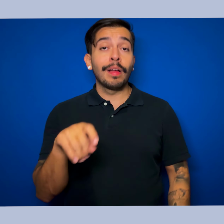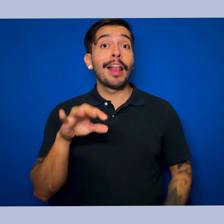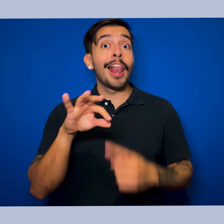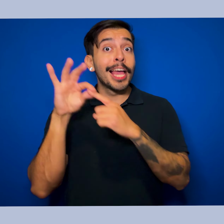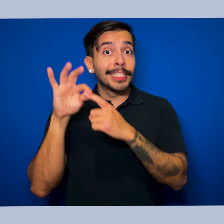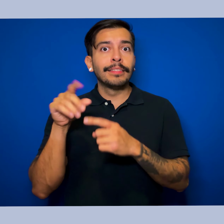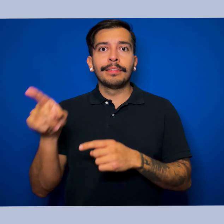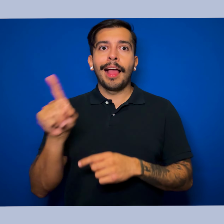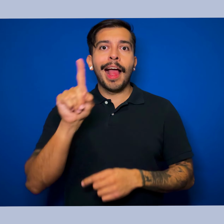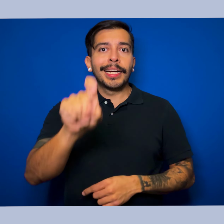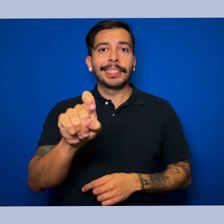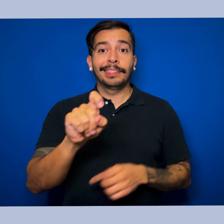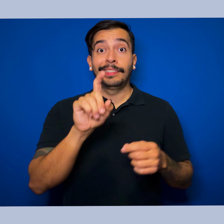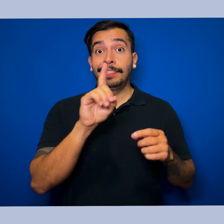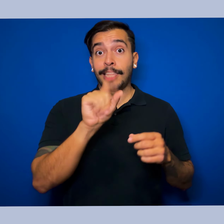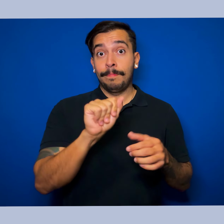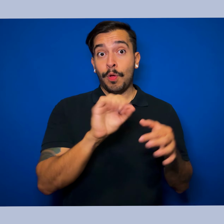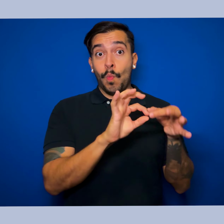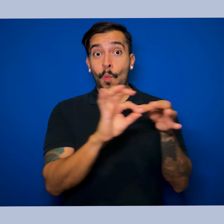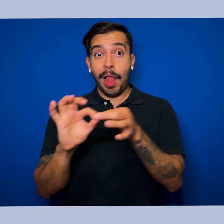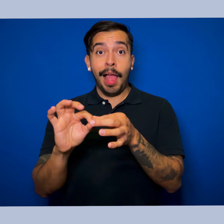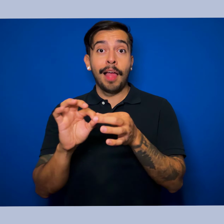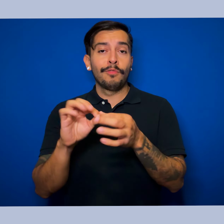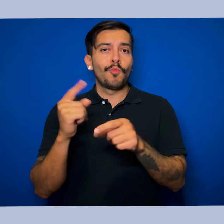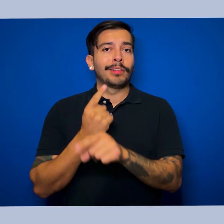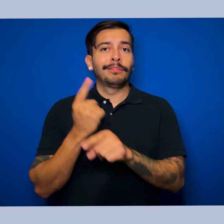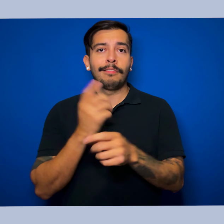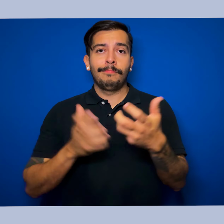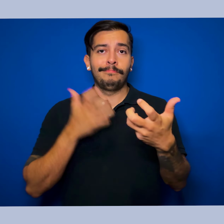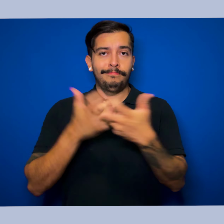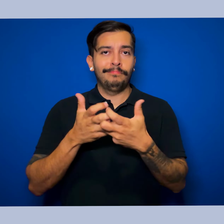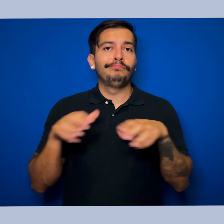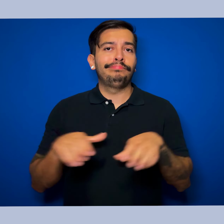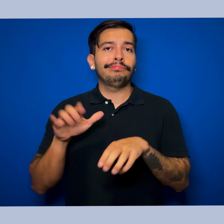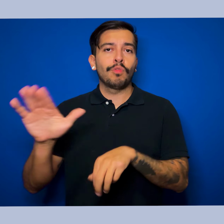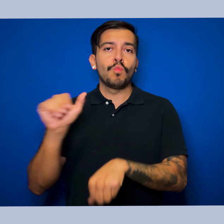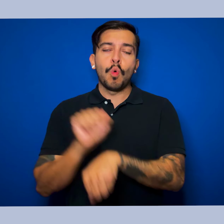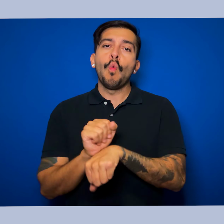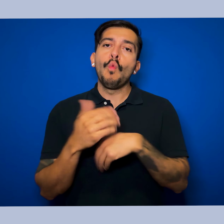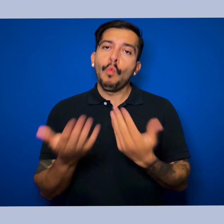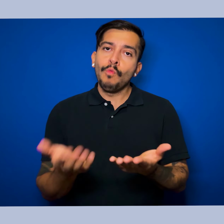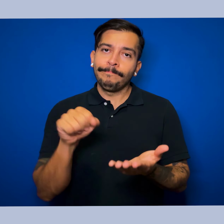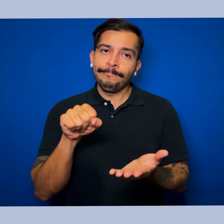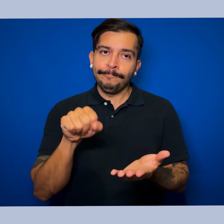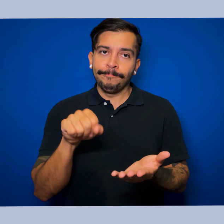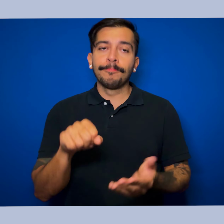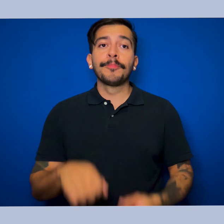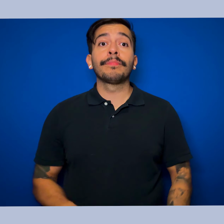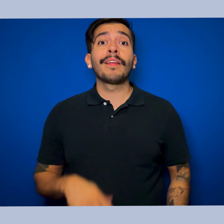unless they're asking for a disability related, reasonable accommodation to do their work.